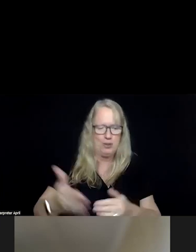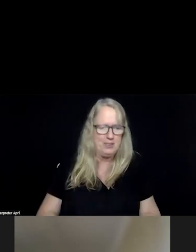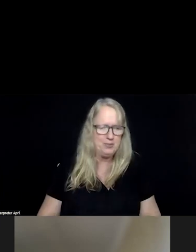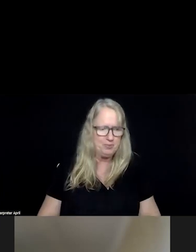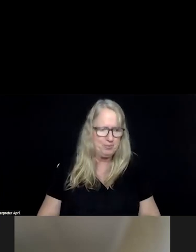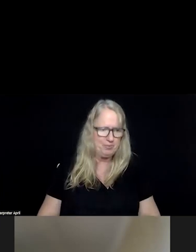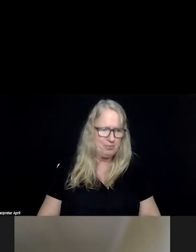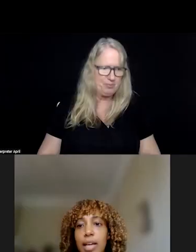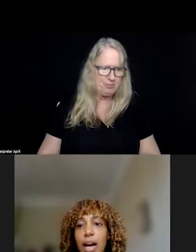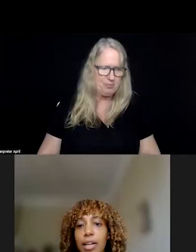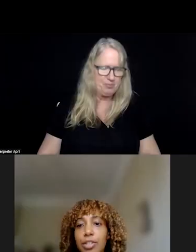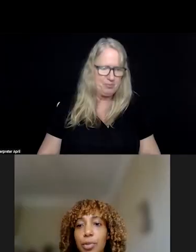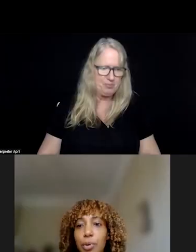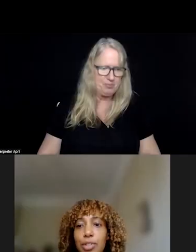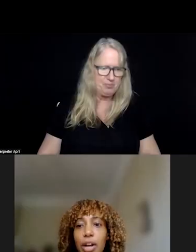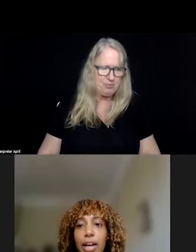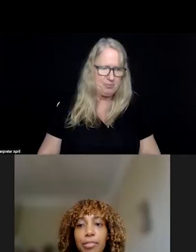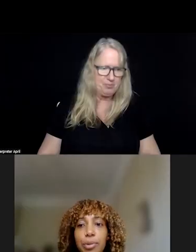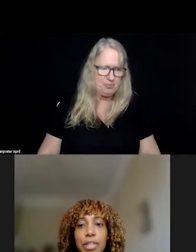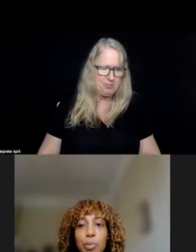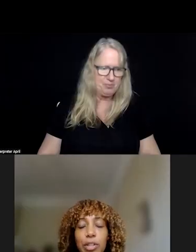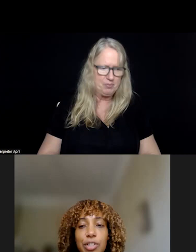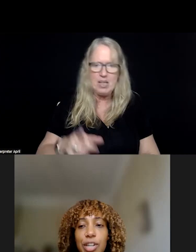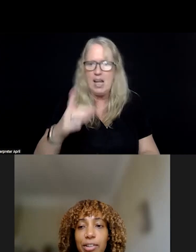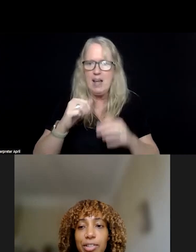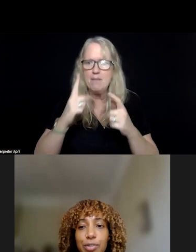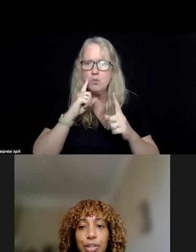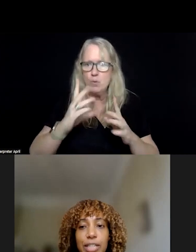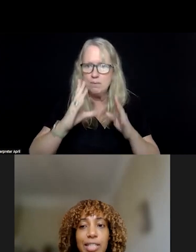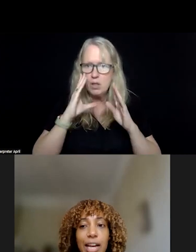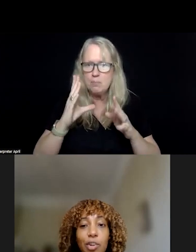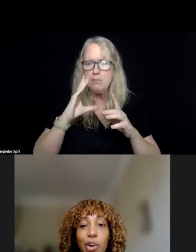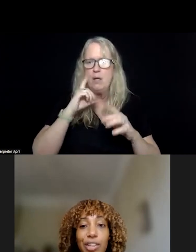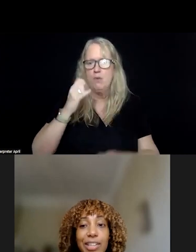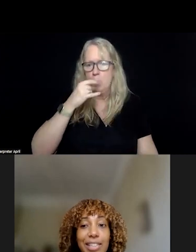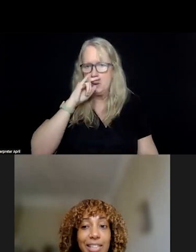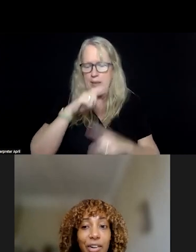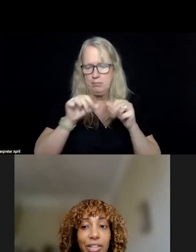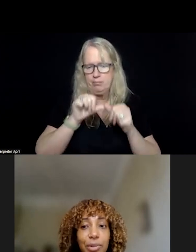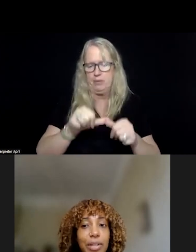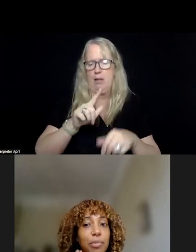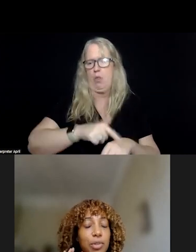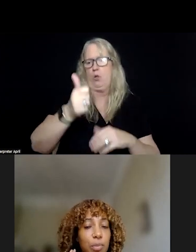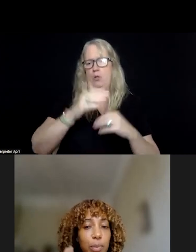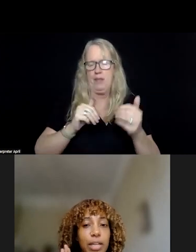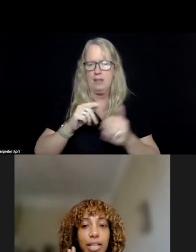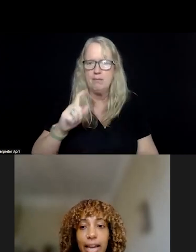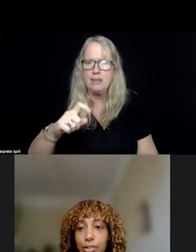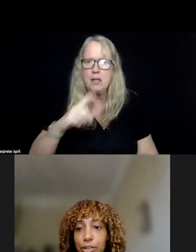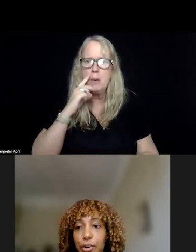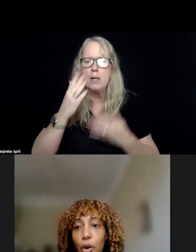ONE OF THEM IS JUST FOCUSING ON HAVE YOU EXPERIENCED CHALLENGES FOR KIDS STAYING LONGER THAN NECESSARY BECAUSE THEY CANNOT RETURN